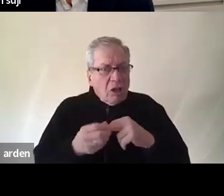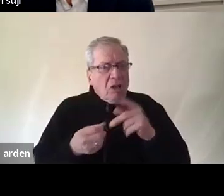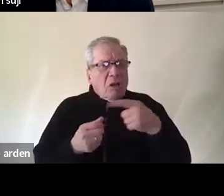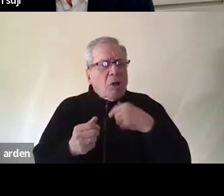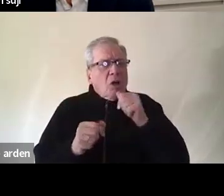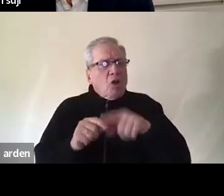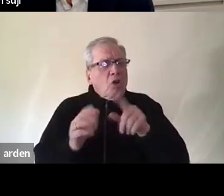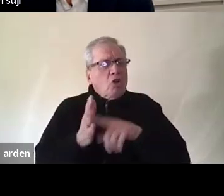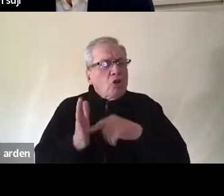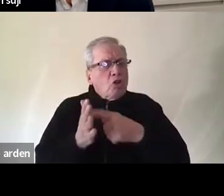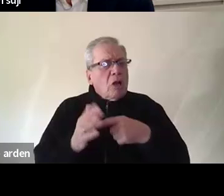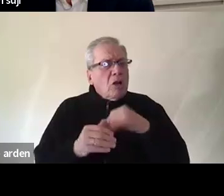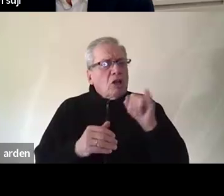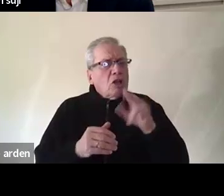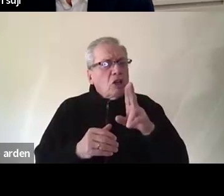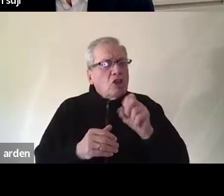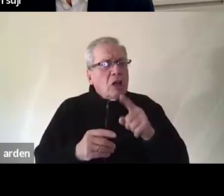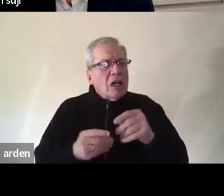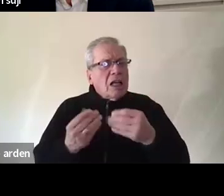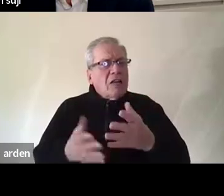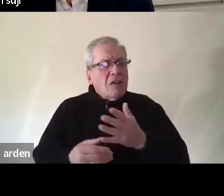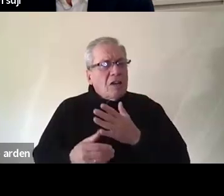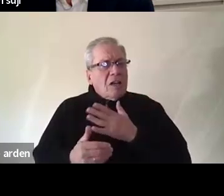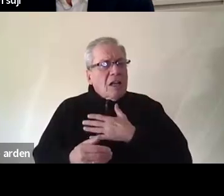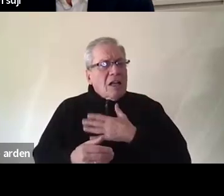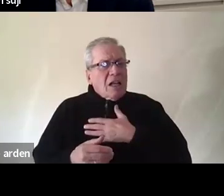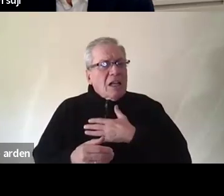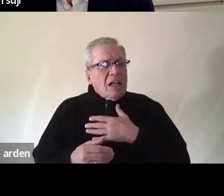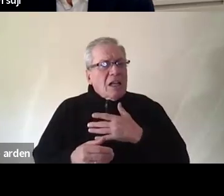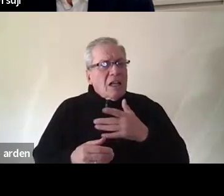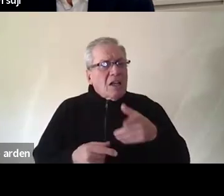I am not going to correct but I will give my little piece in my institution. The